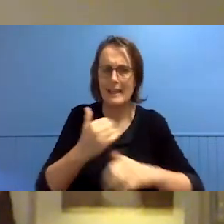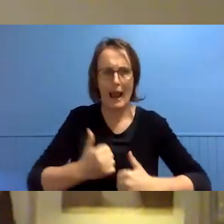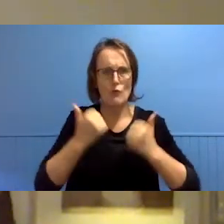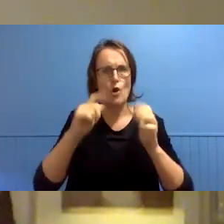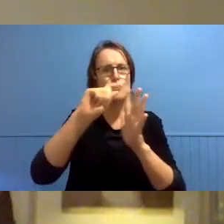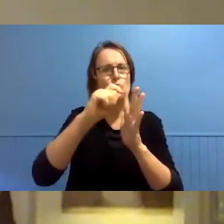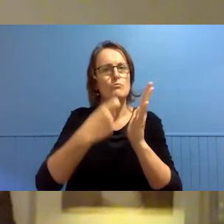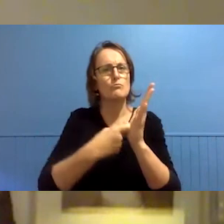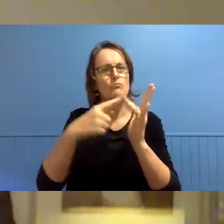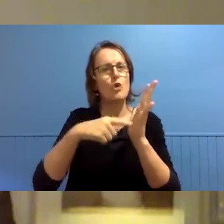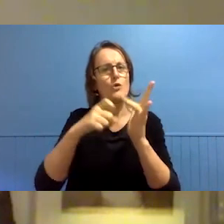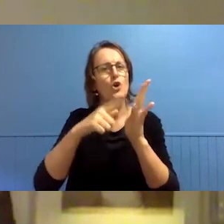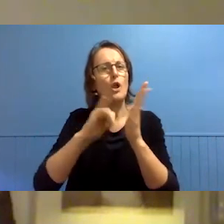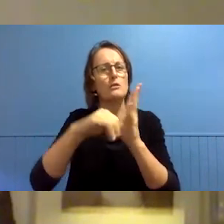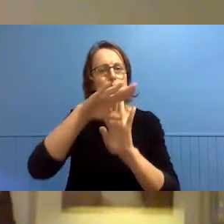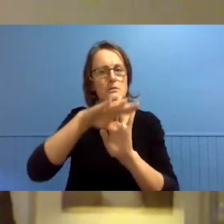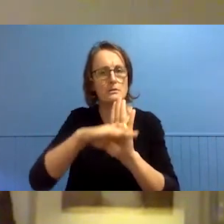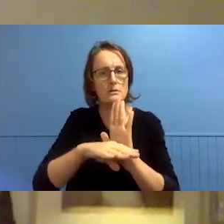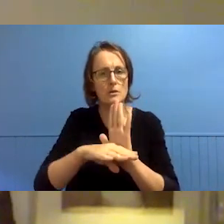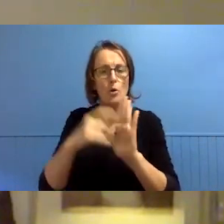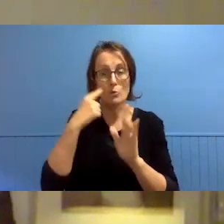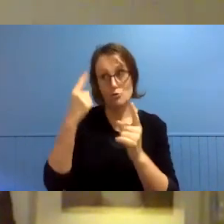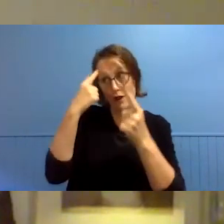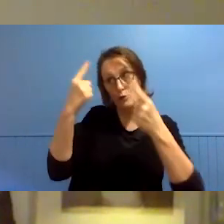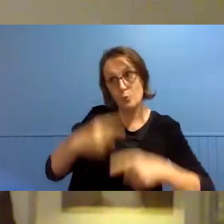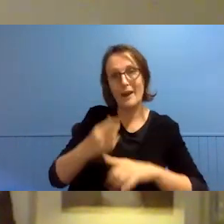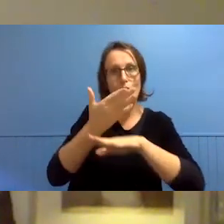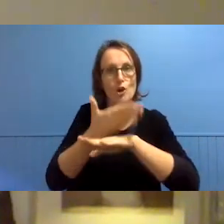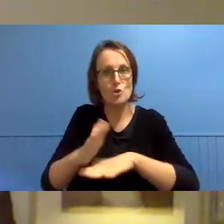We're actually prototyping new ways of expressing our culture through